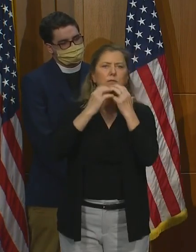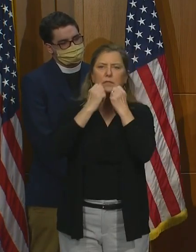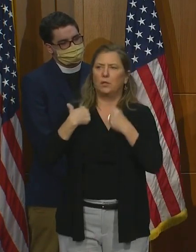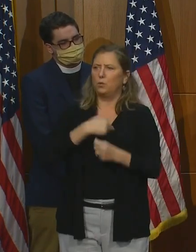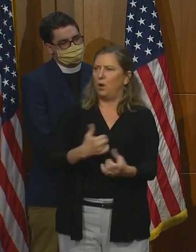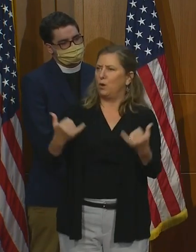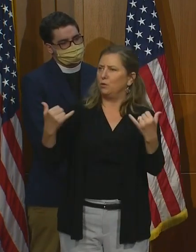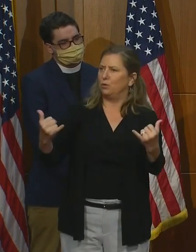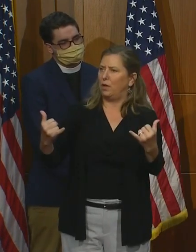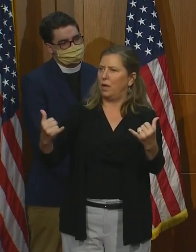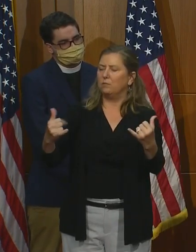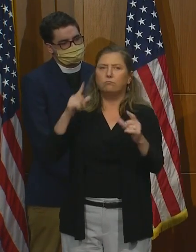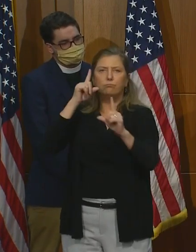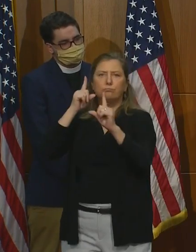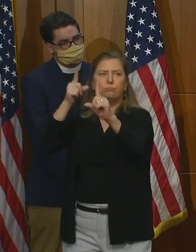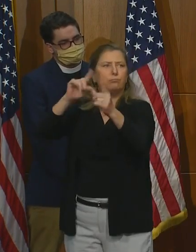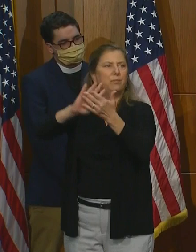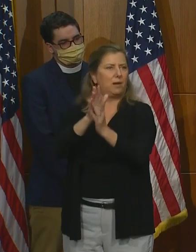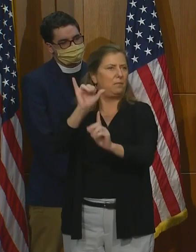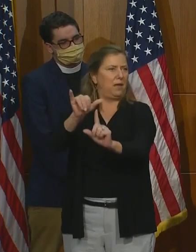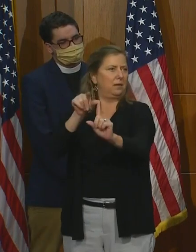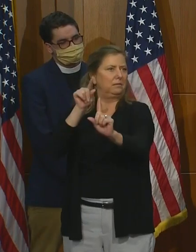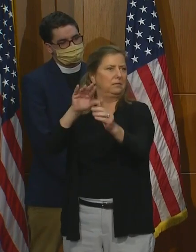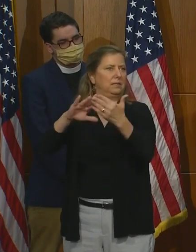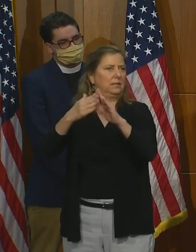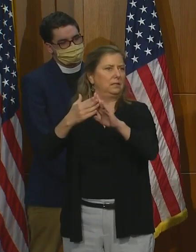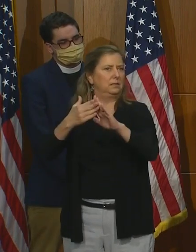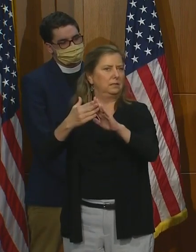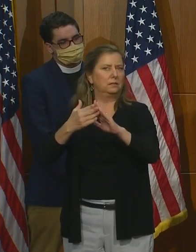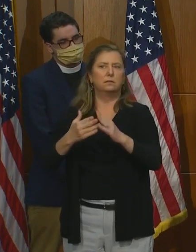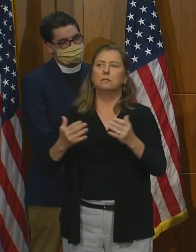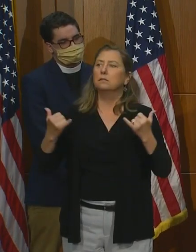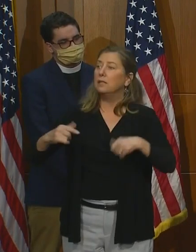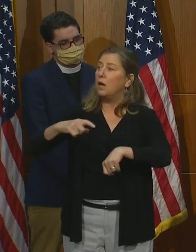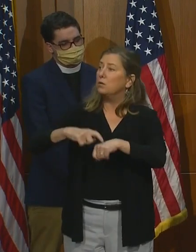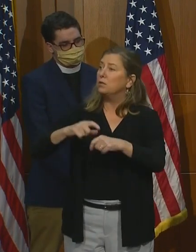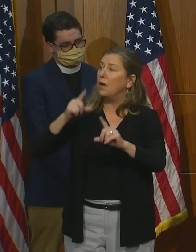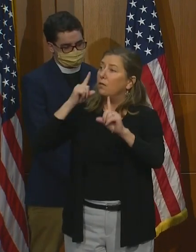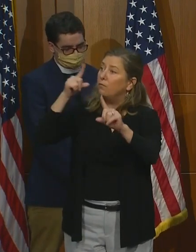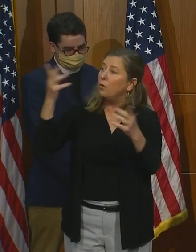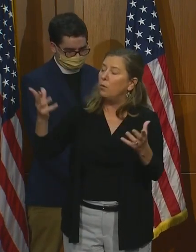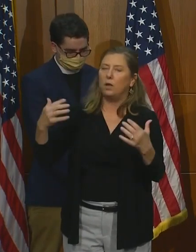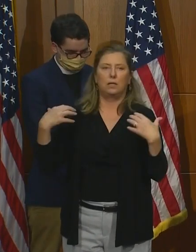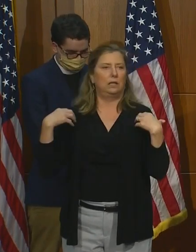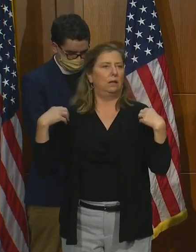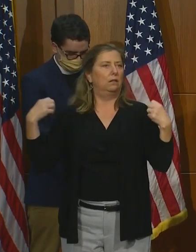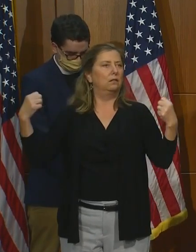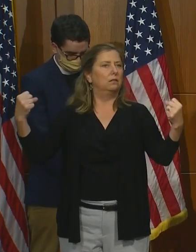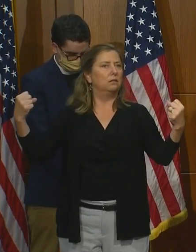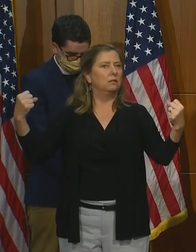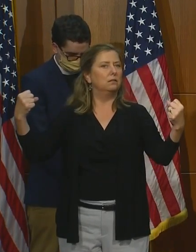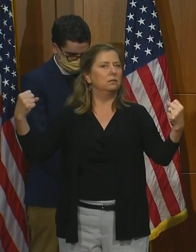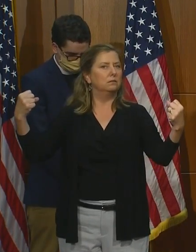CITY. WE ARE TODAY. AND WE CONTINUE TO STRIVE TO BE. IT'S